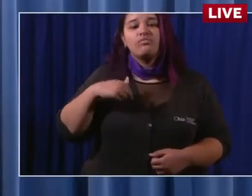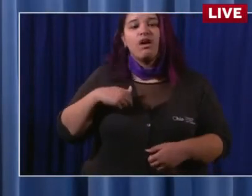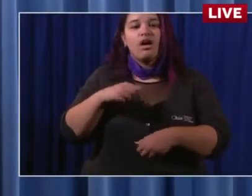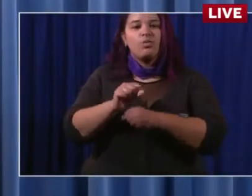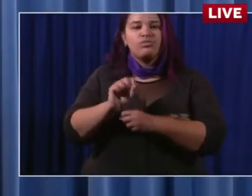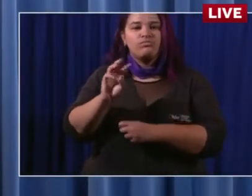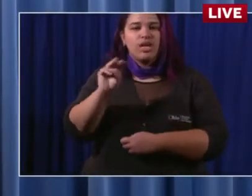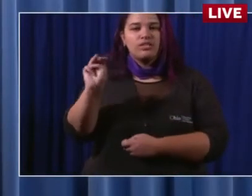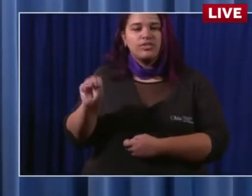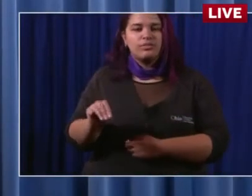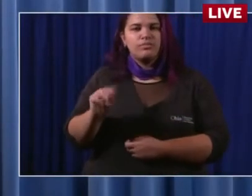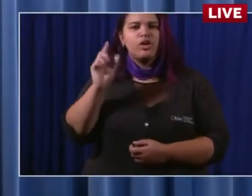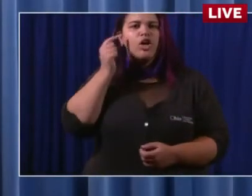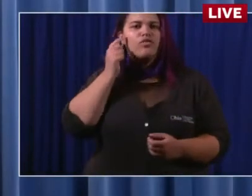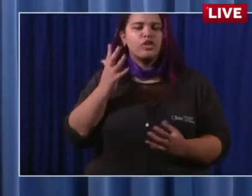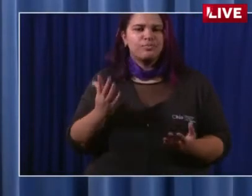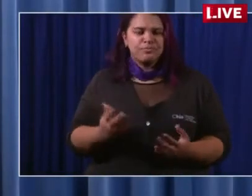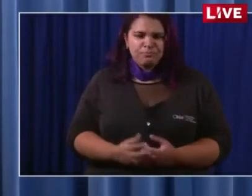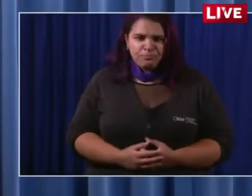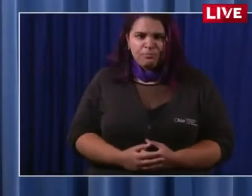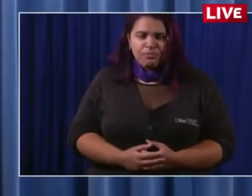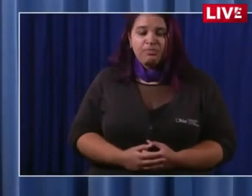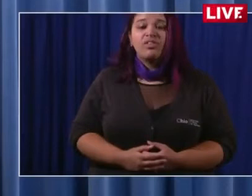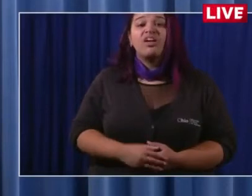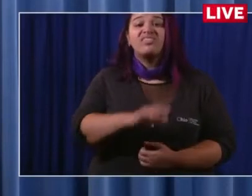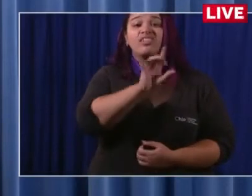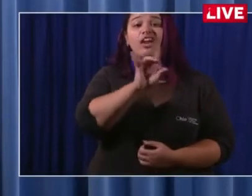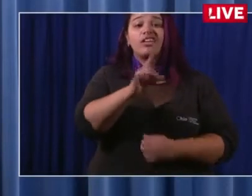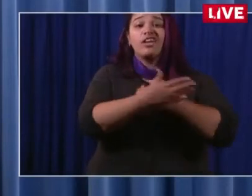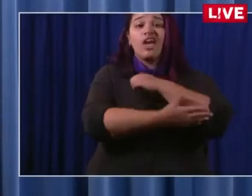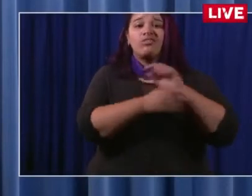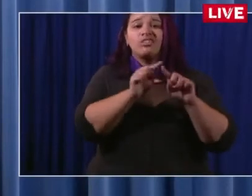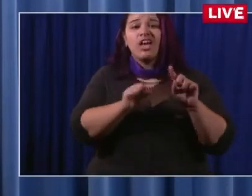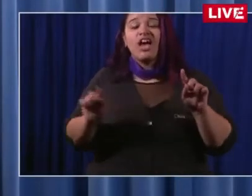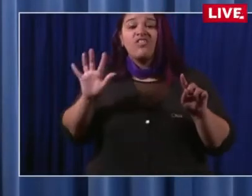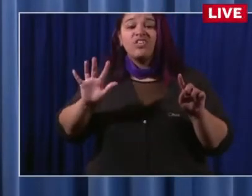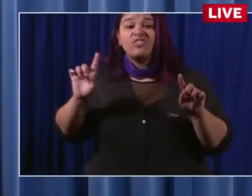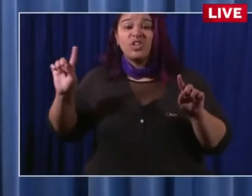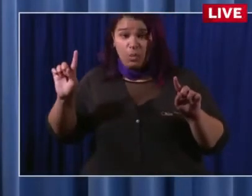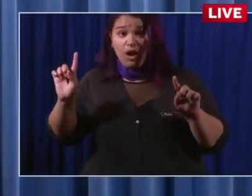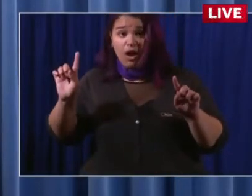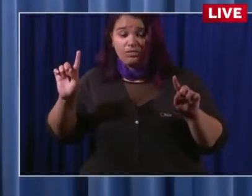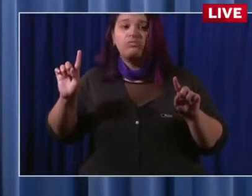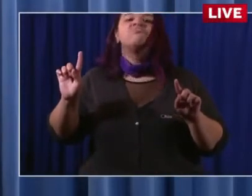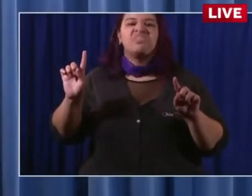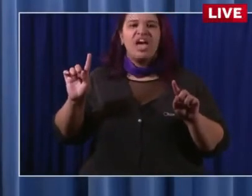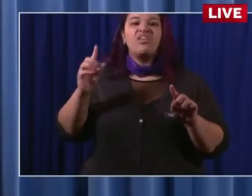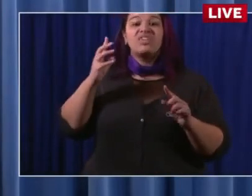JACK WINDSOR, WMFD TV, MANSFIELD.